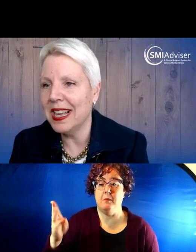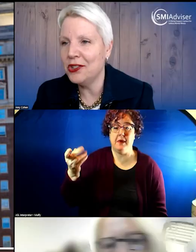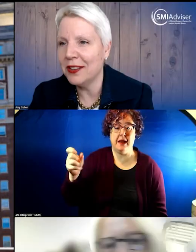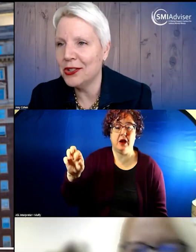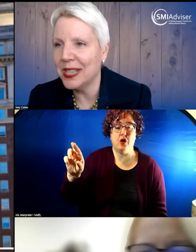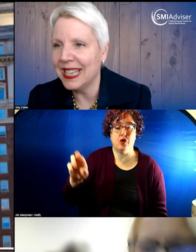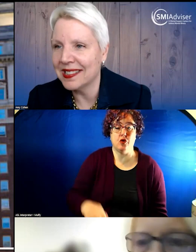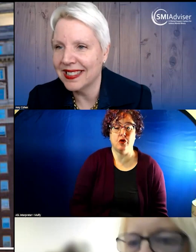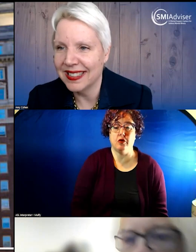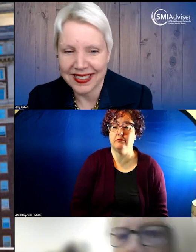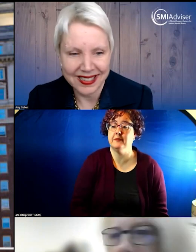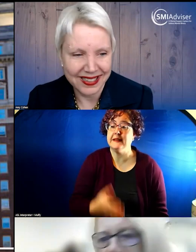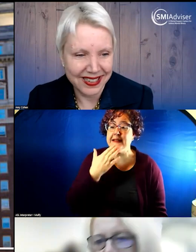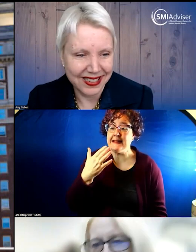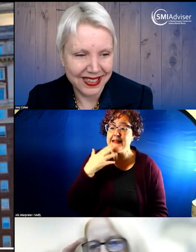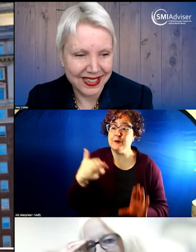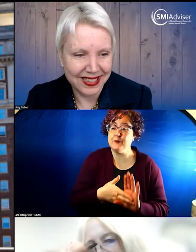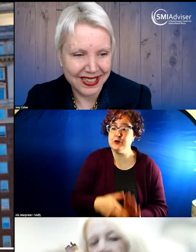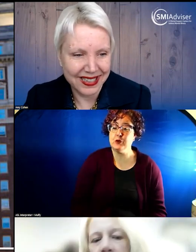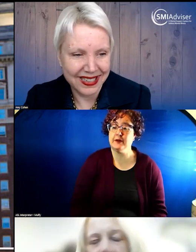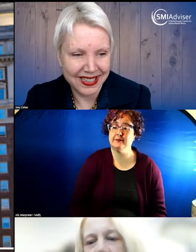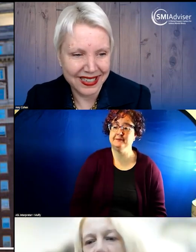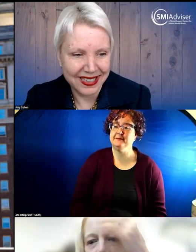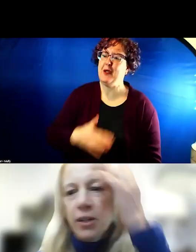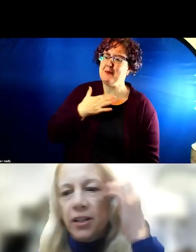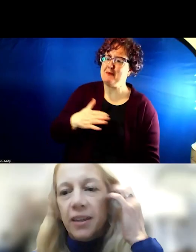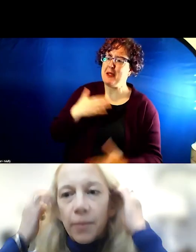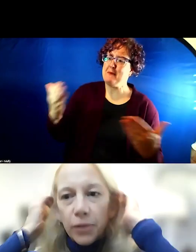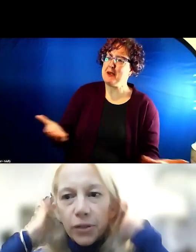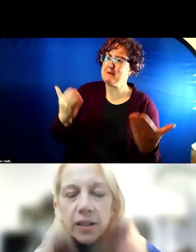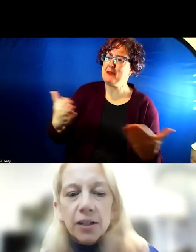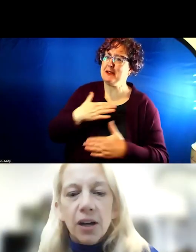THANK YOU FOR JOINING US. GRATEFUL TO BE HERE AND I APPRECIATE THE OPPORTUNITY TO TALK